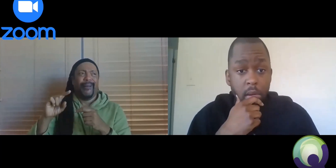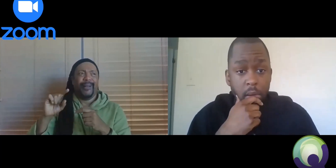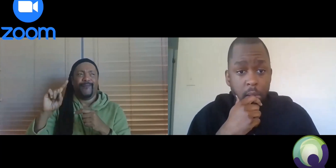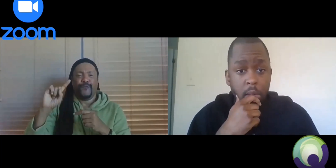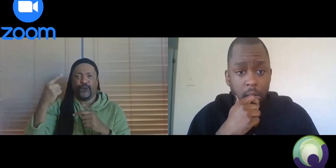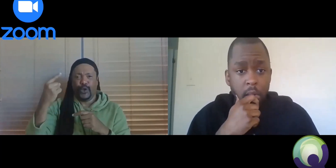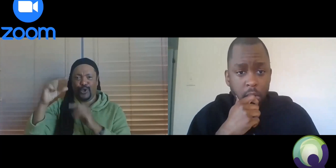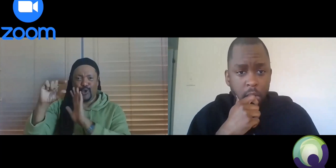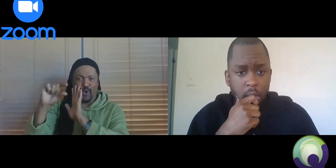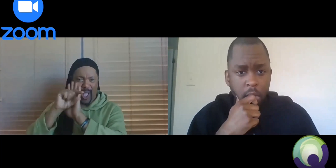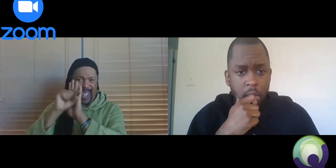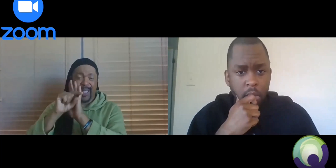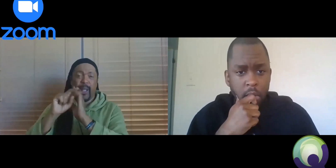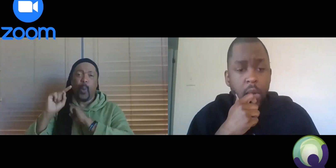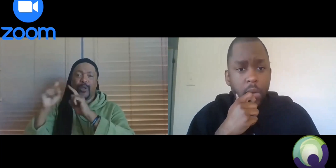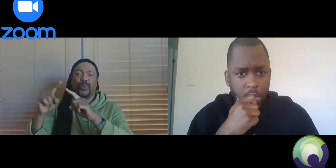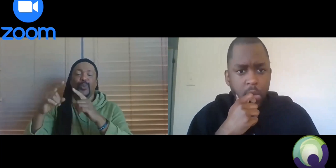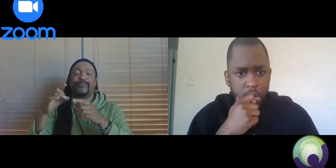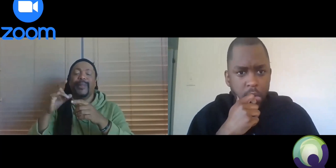Fred: That was until first grade,